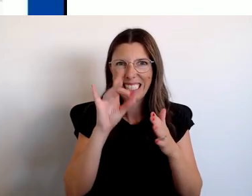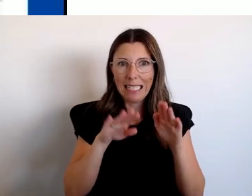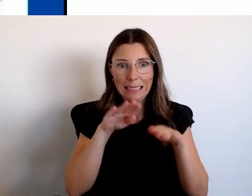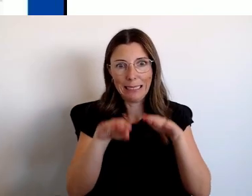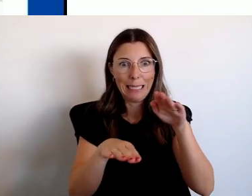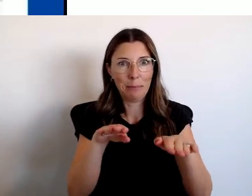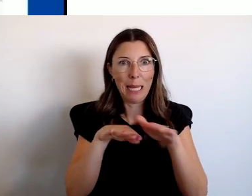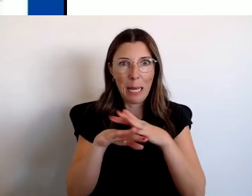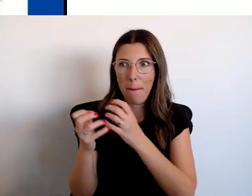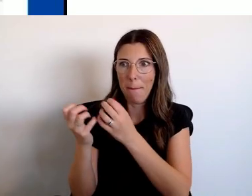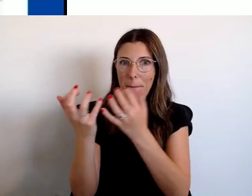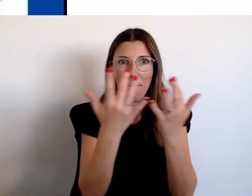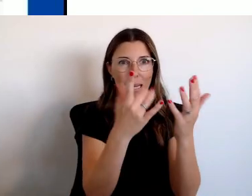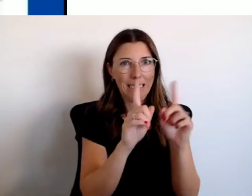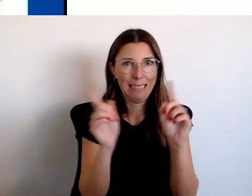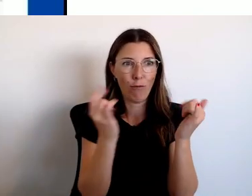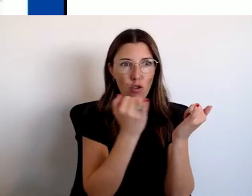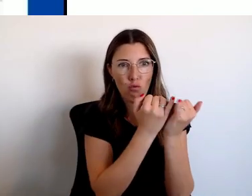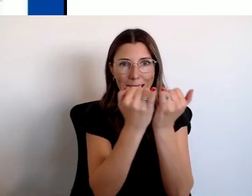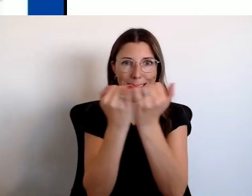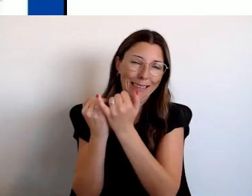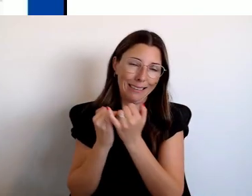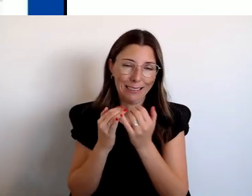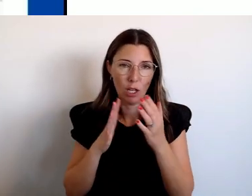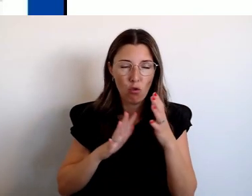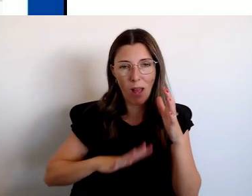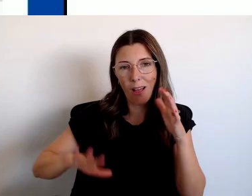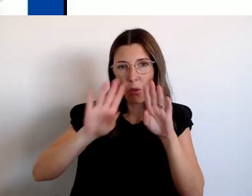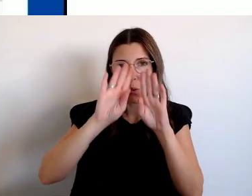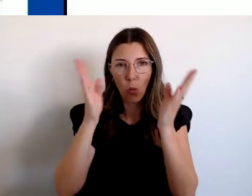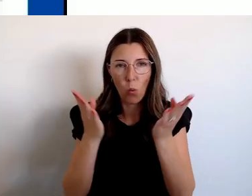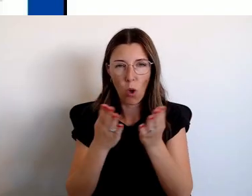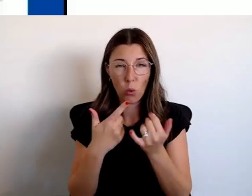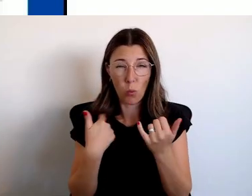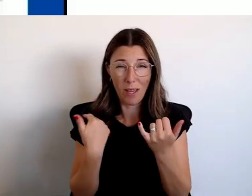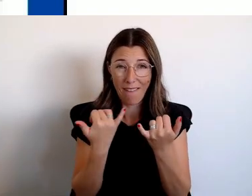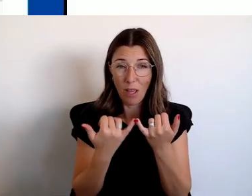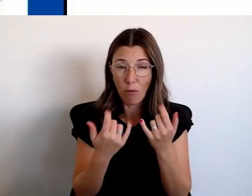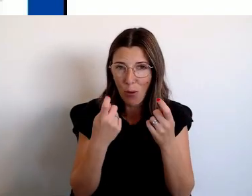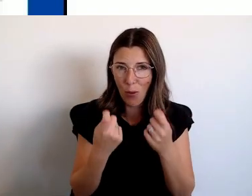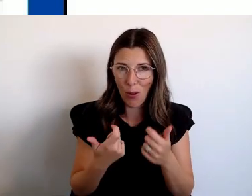So I think we're certainly very early on the journey here. Now, my clicker I don't think is working.